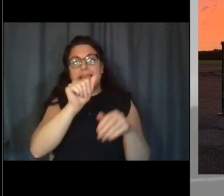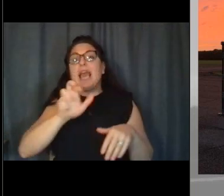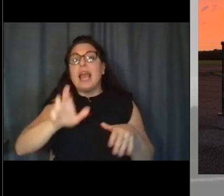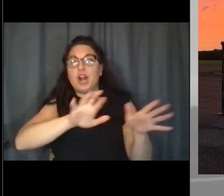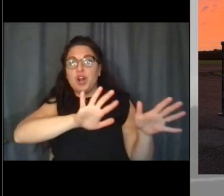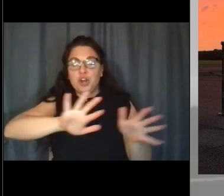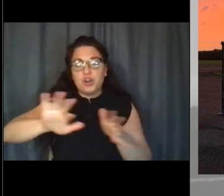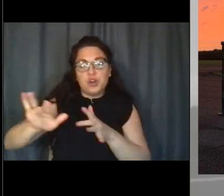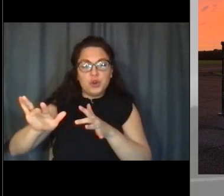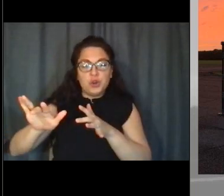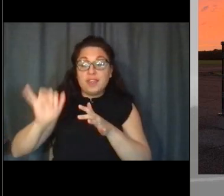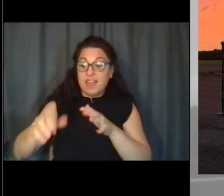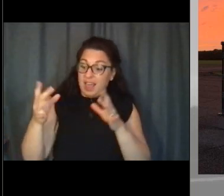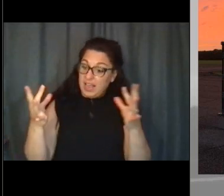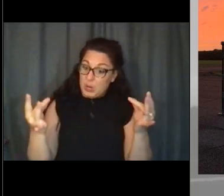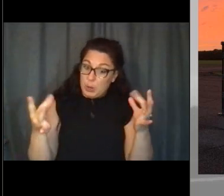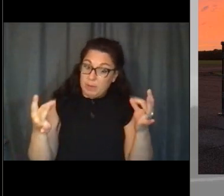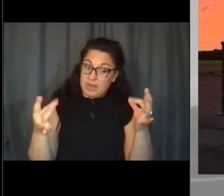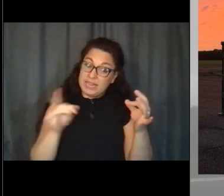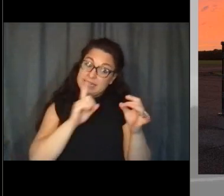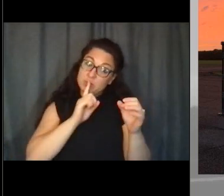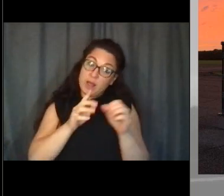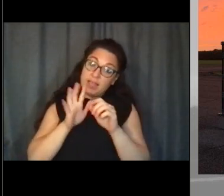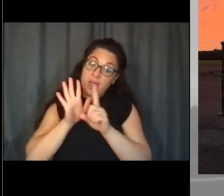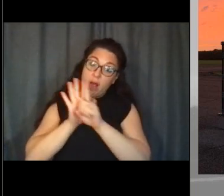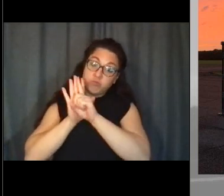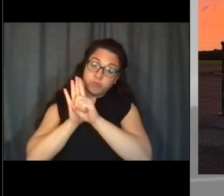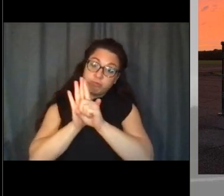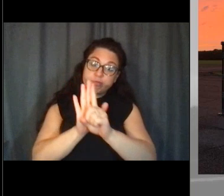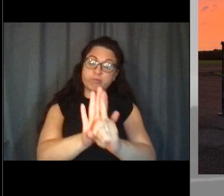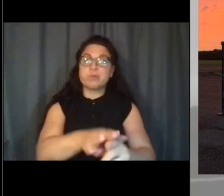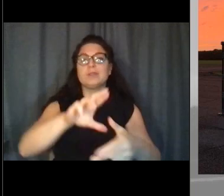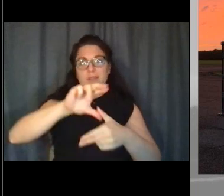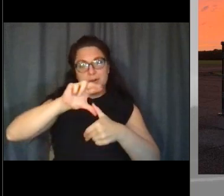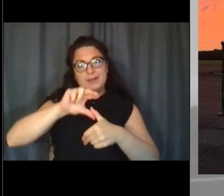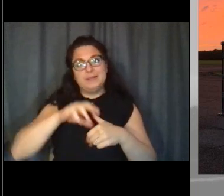is what's driving the storm in this case. Things like wind speed and wind direction or pressure.